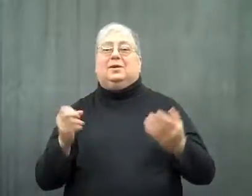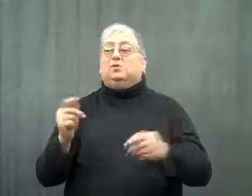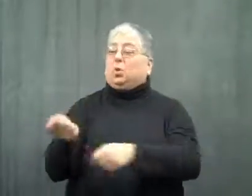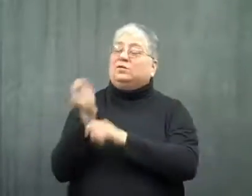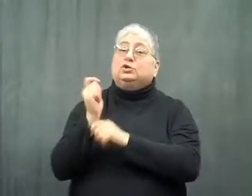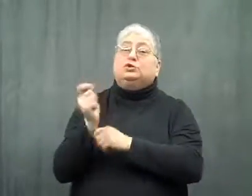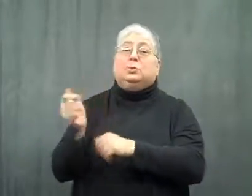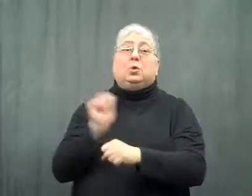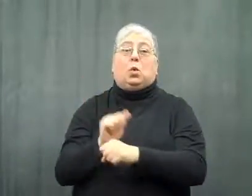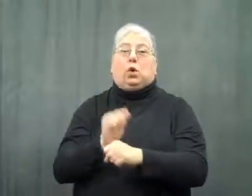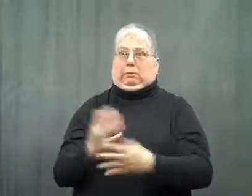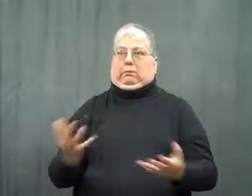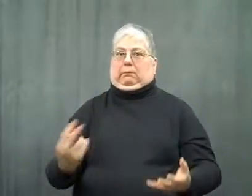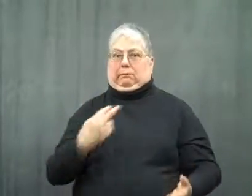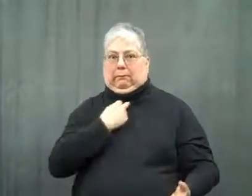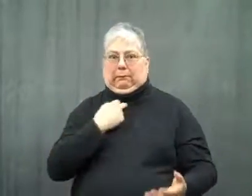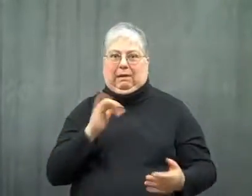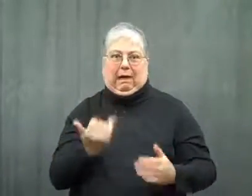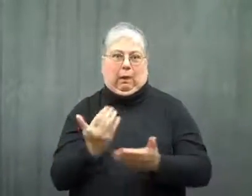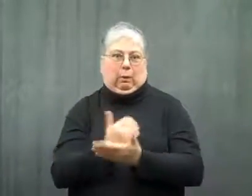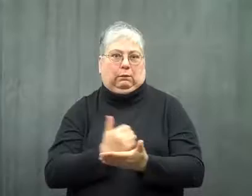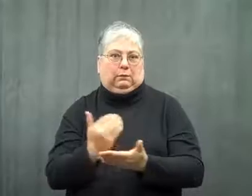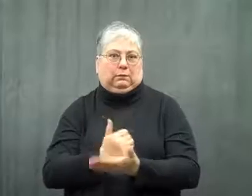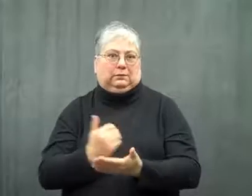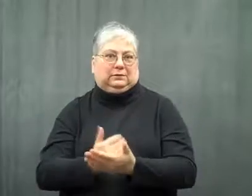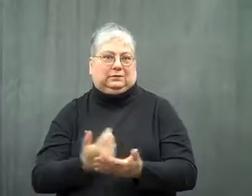Fishermen were left without a way to make a living.